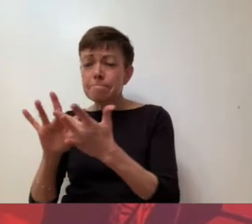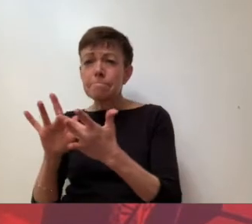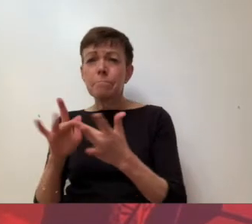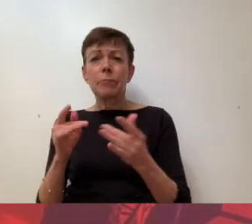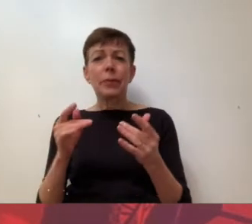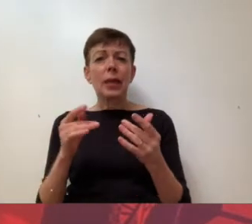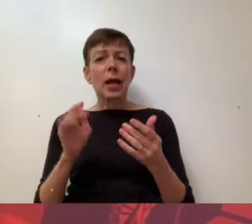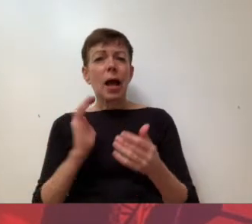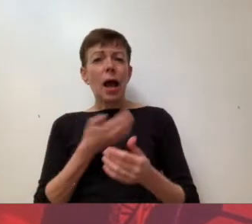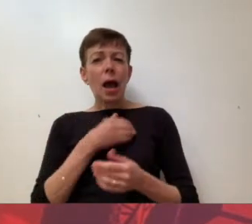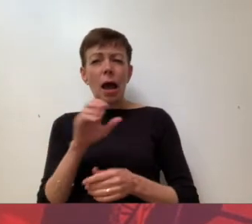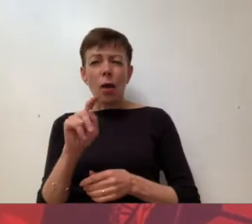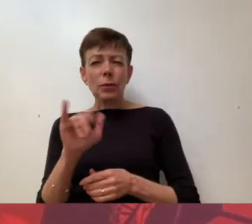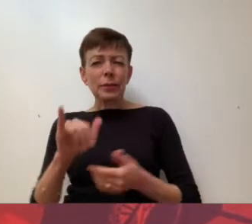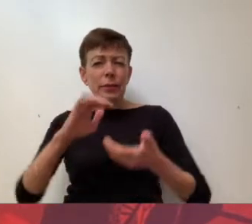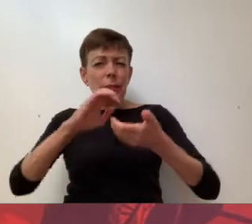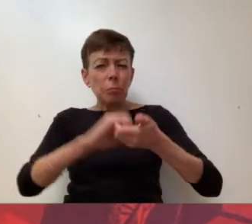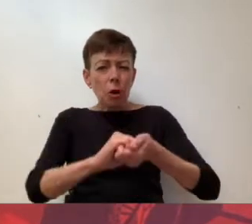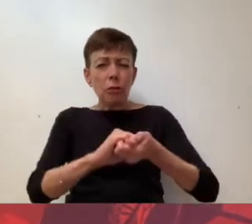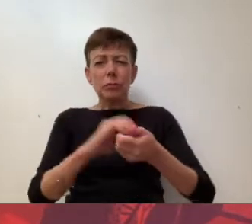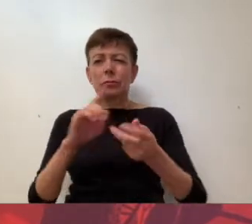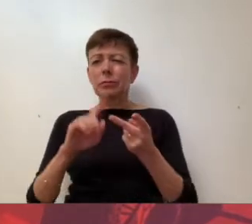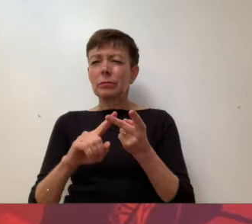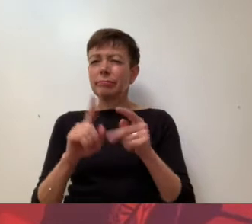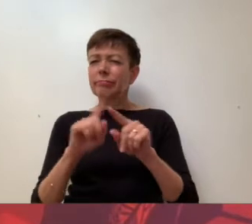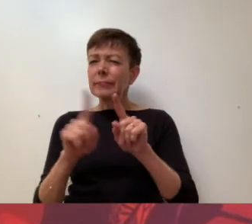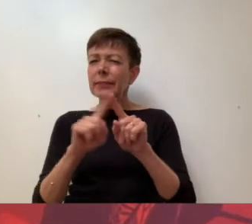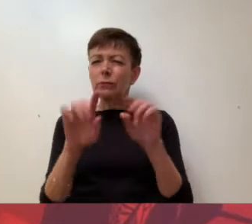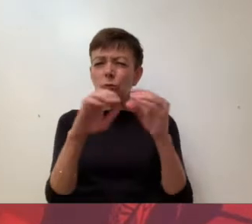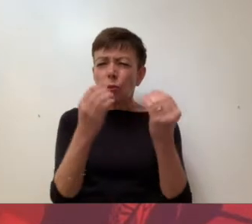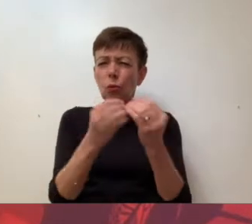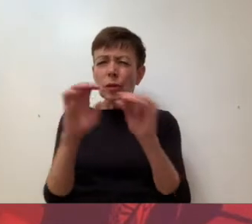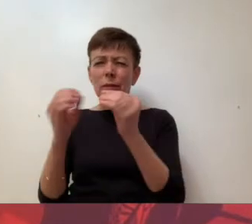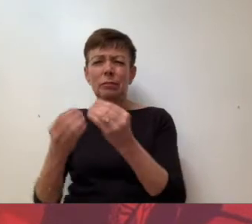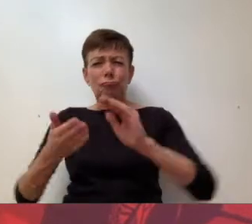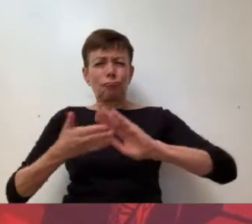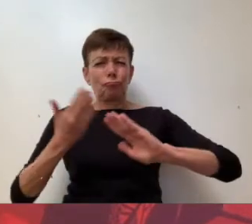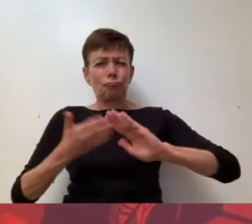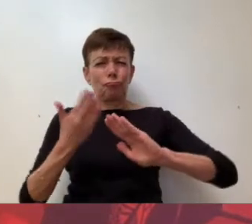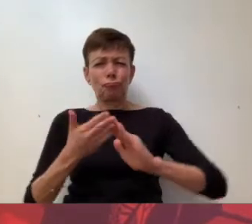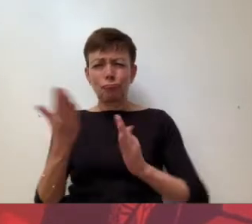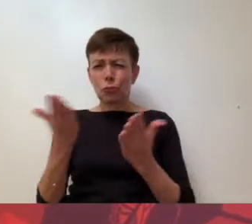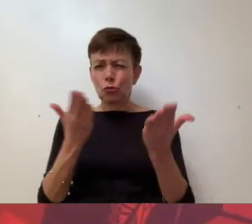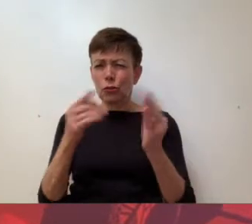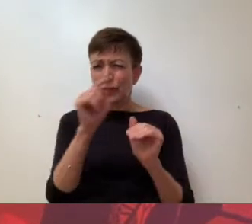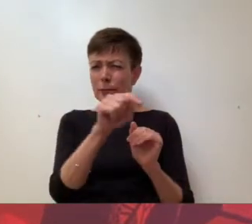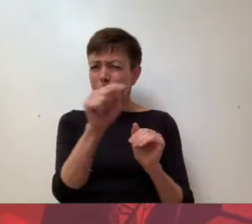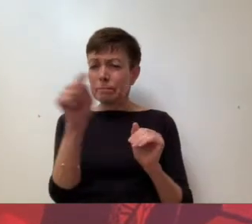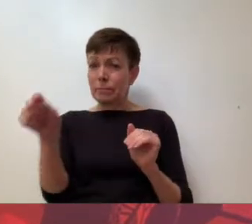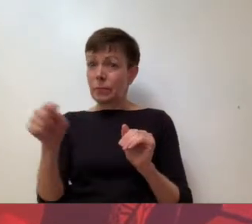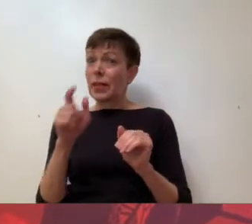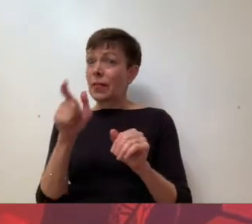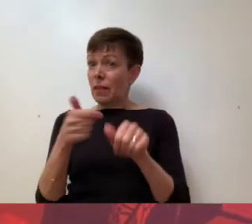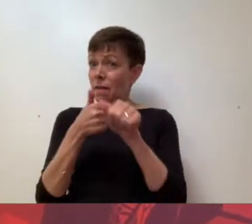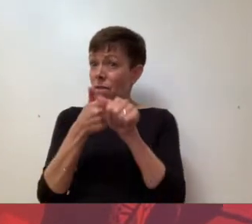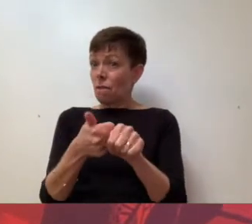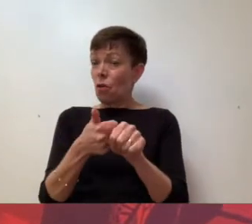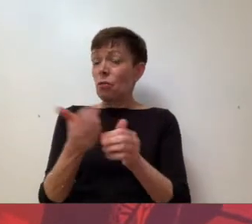third party amenity operators, or City partners and organizations that have public amenities,